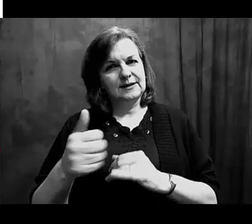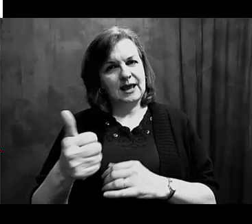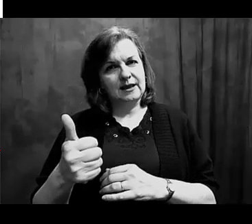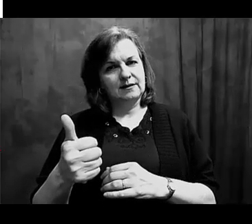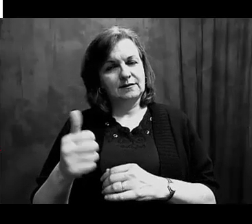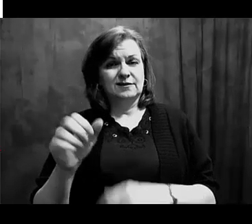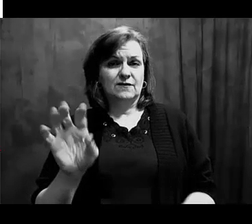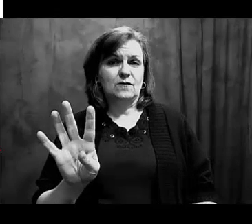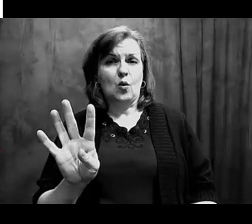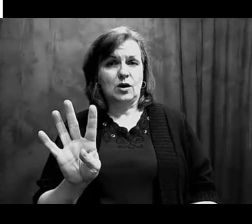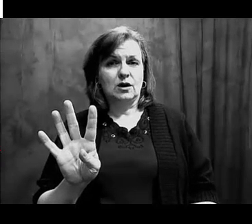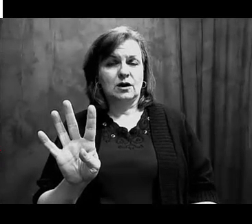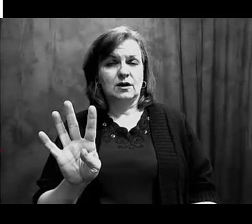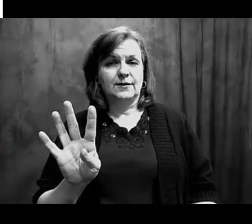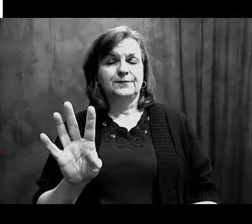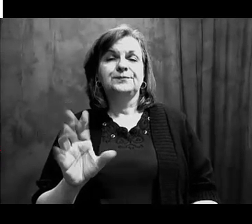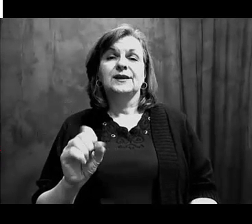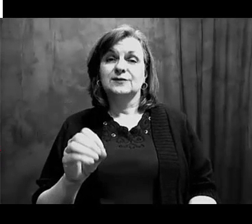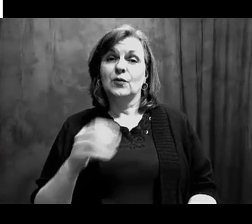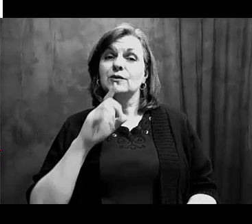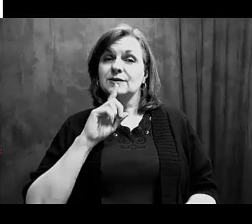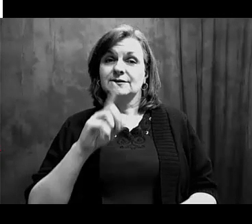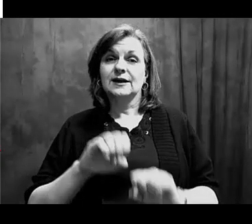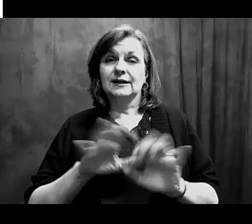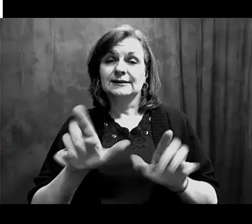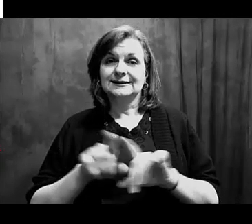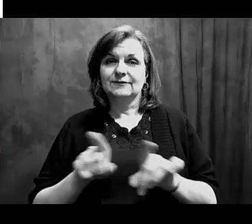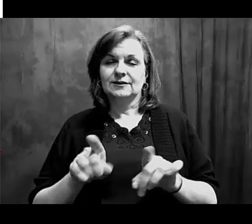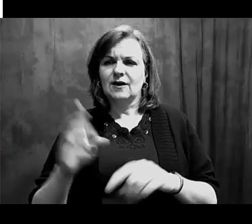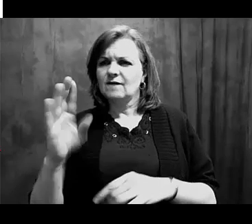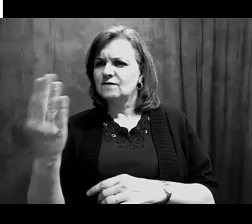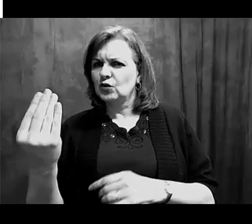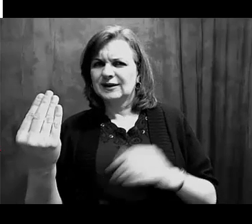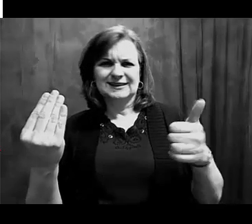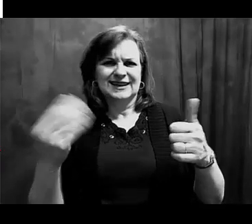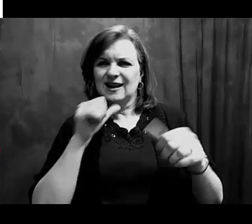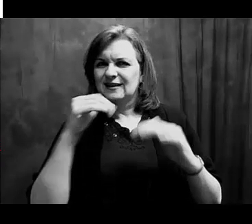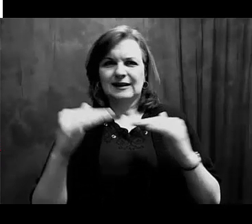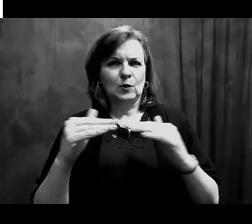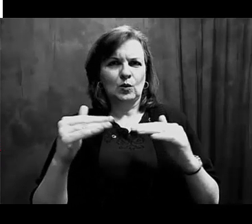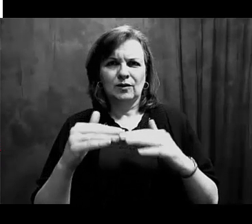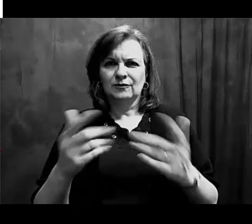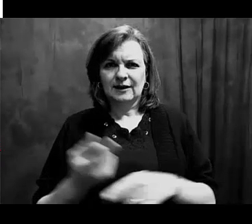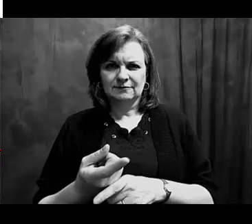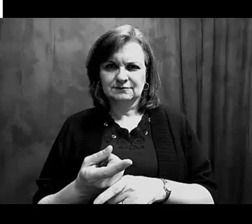is 4 -- there is a difference! 14 does not equal 10! so there is a difference and if